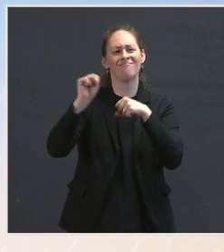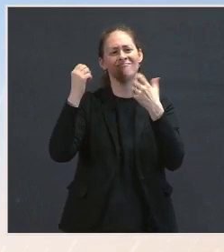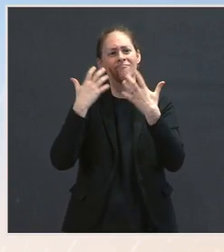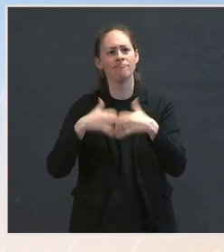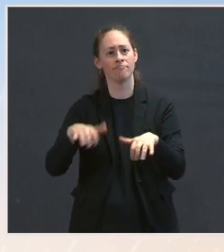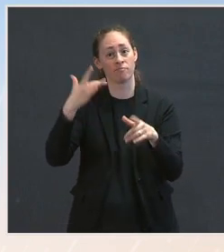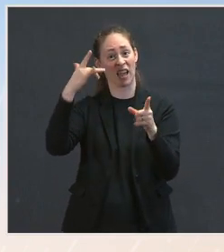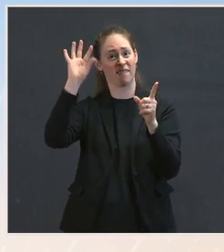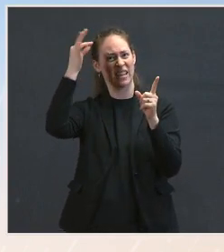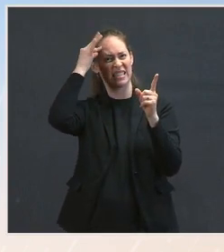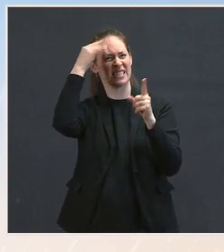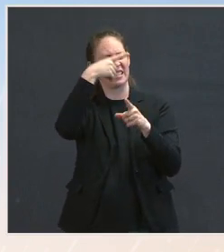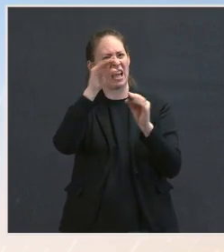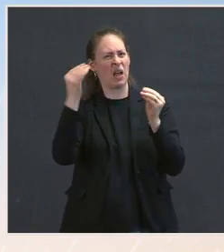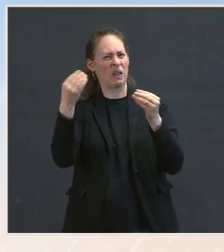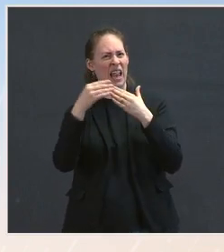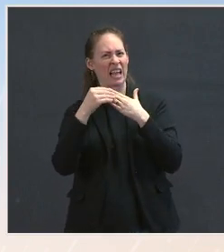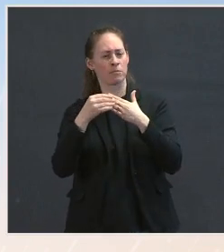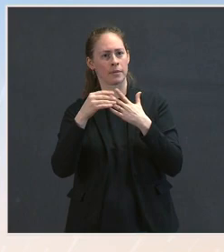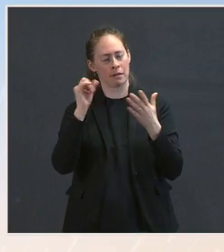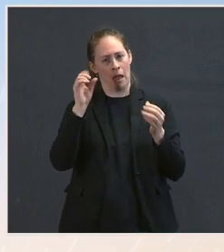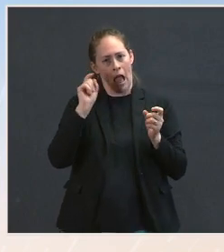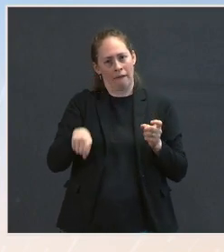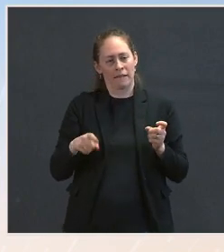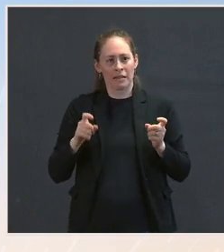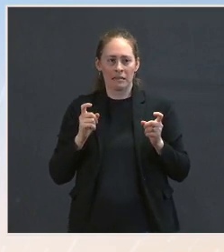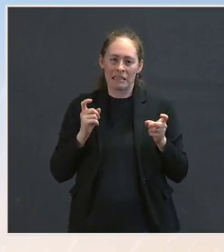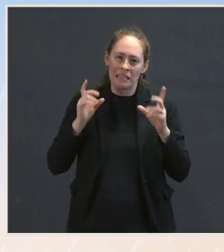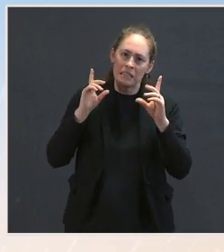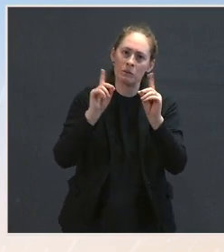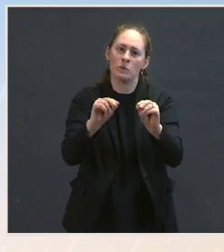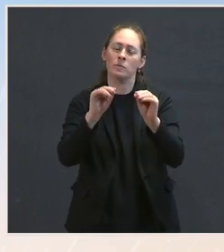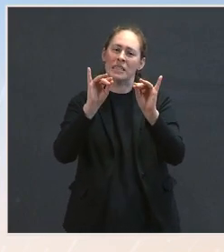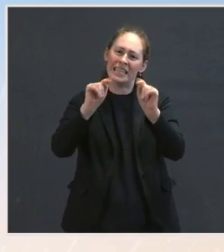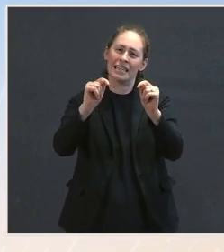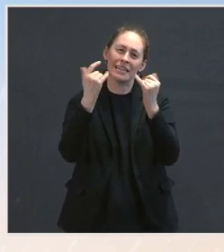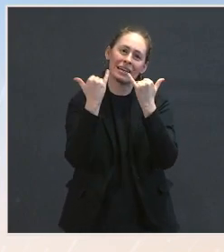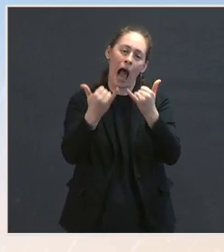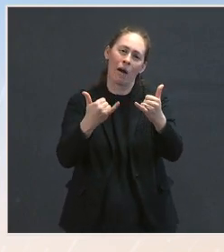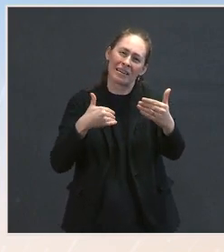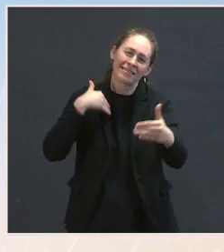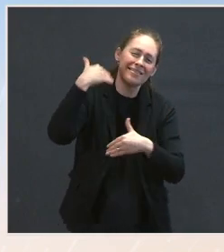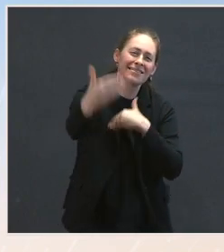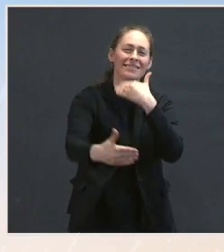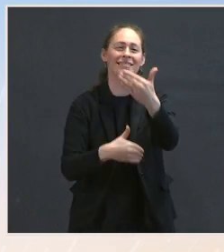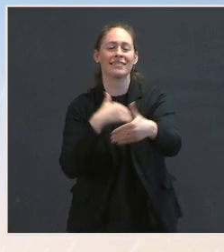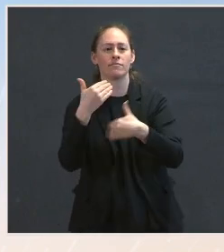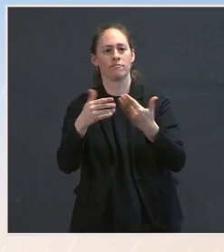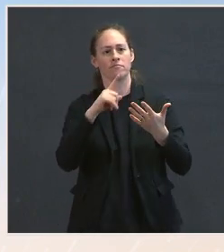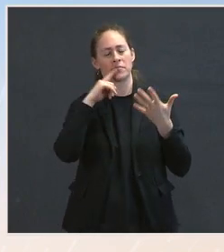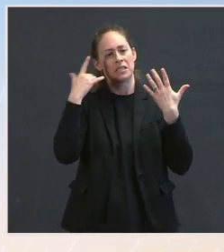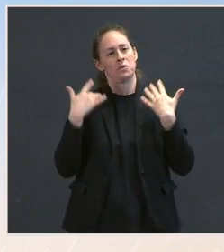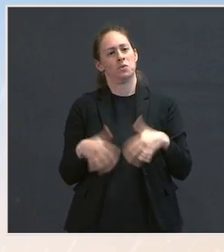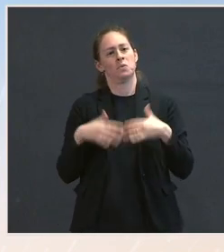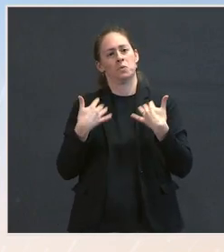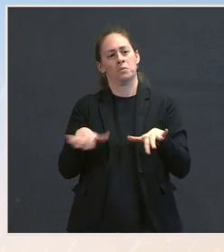and no guidance from the former Trump administration. He had -- he made some positive comments about Governor Cuomo and his role